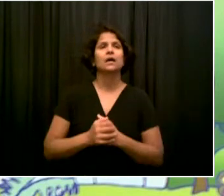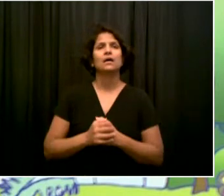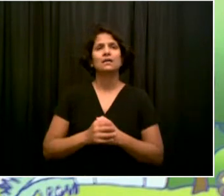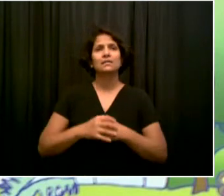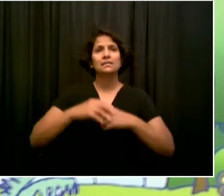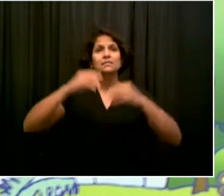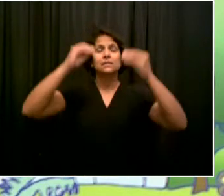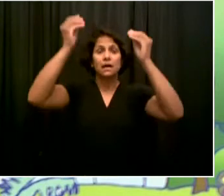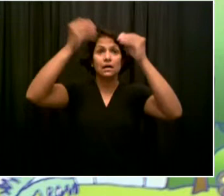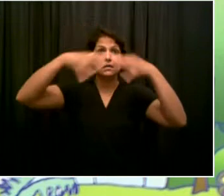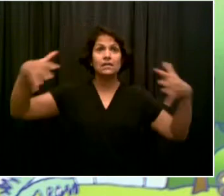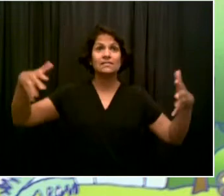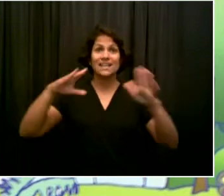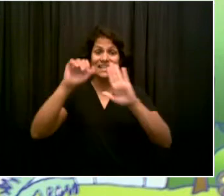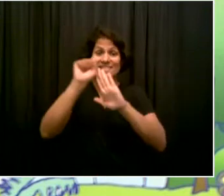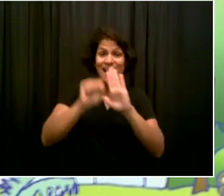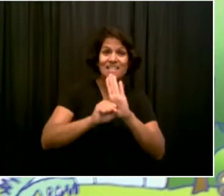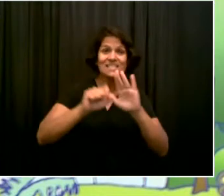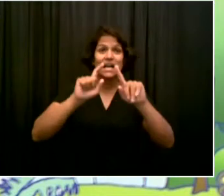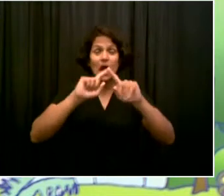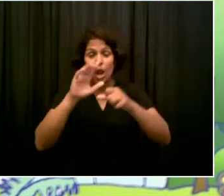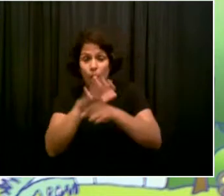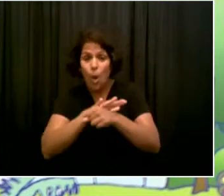IT TELLS US. THE CDC AS YOU KNOWTH, E AYW THIS COUNTRY IS STRUCTURED